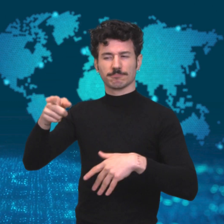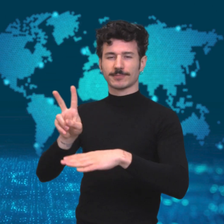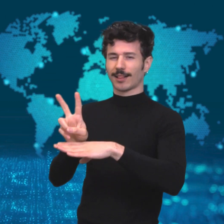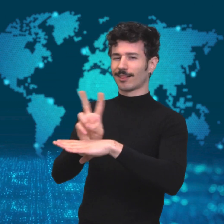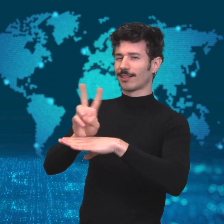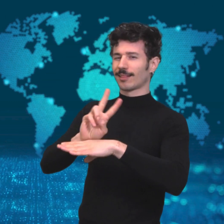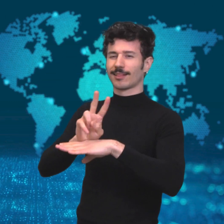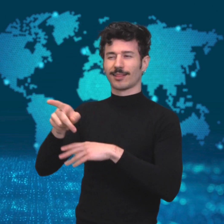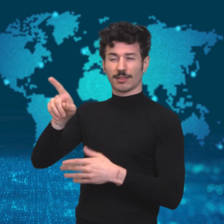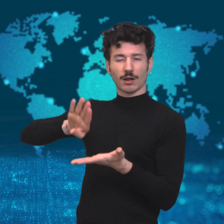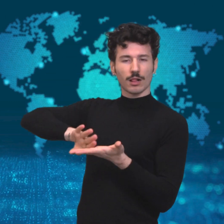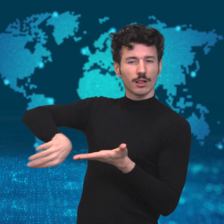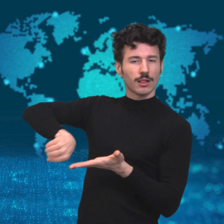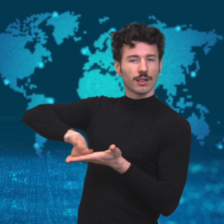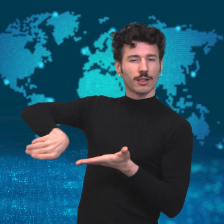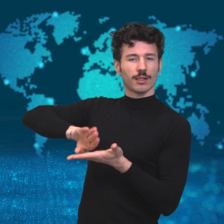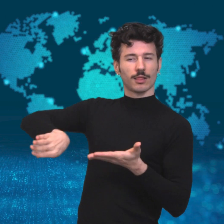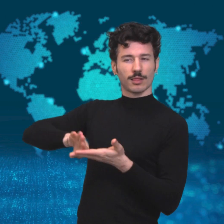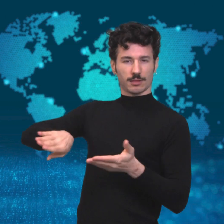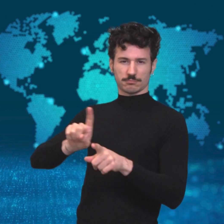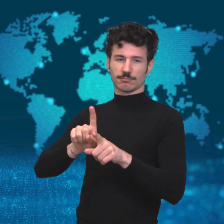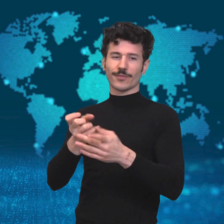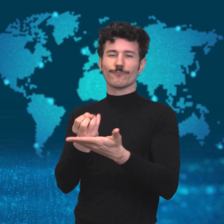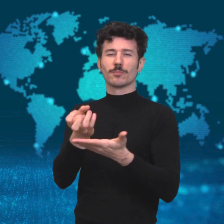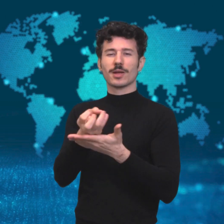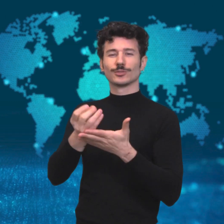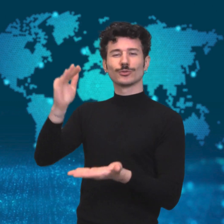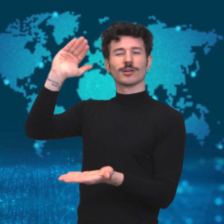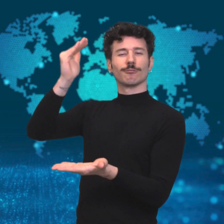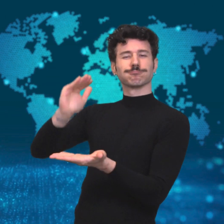The US government is questioning the